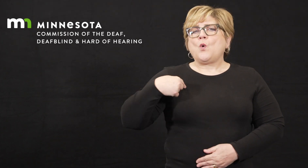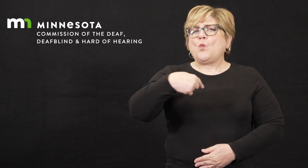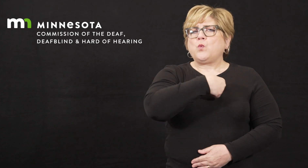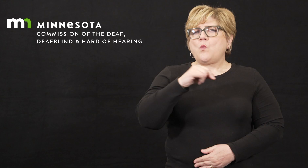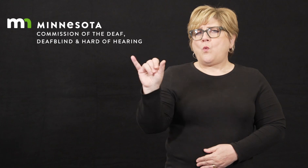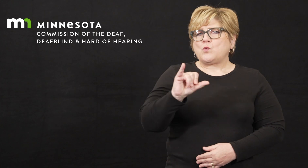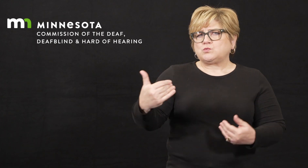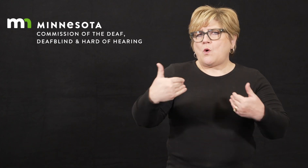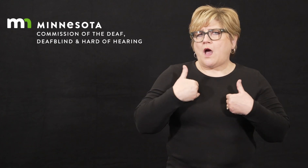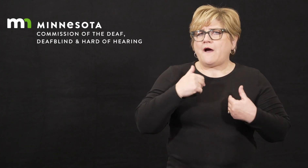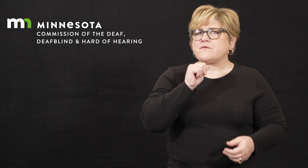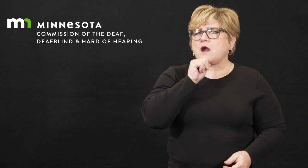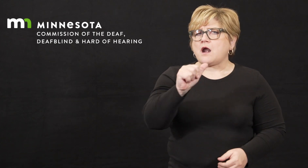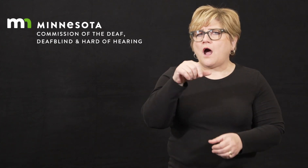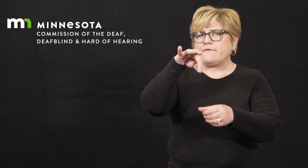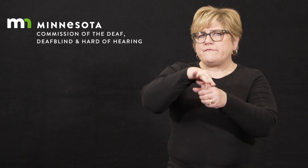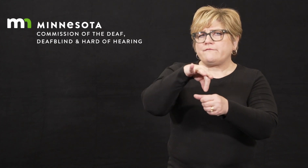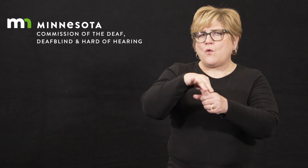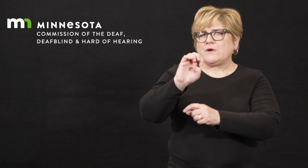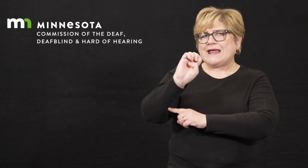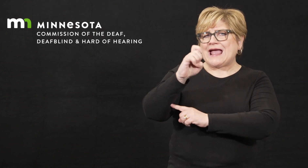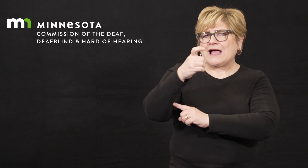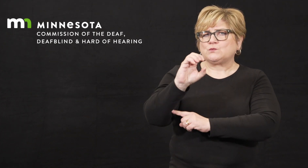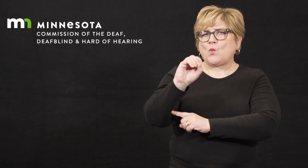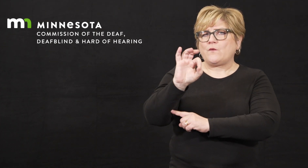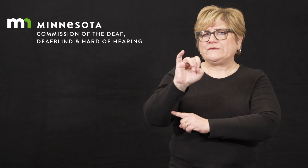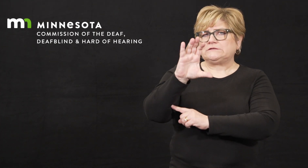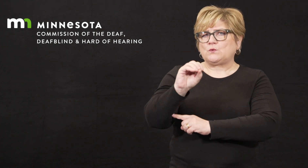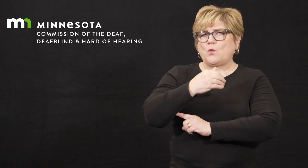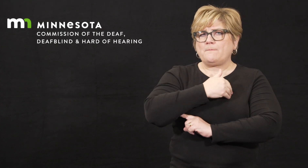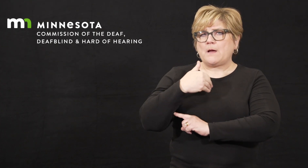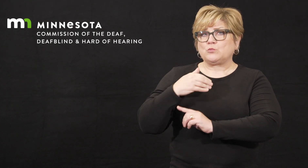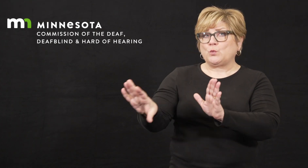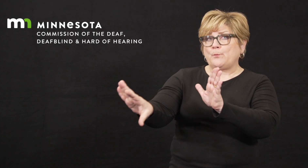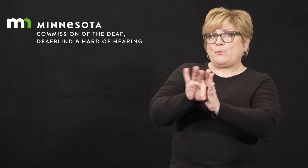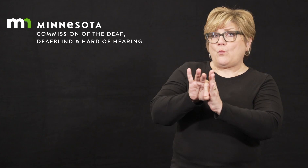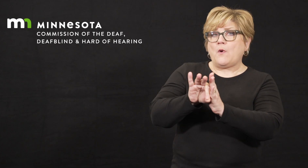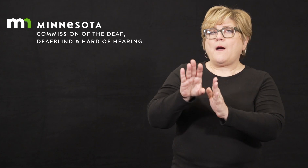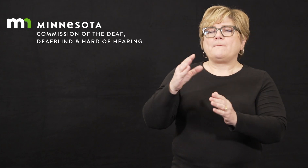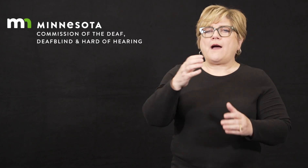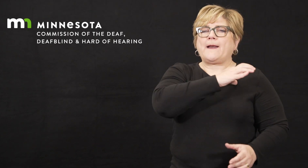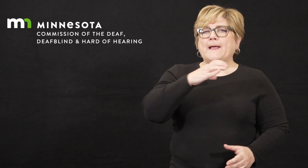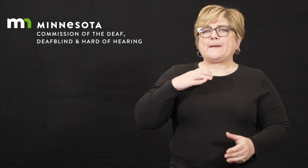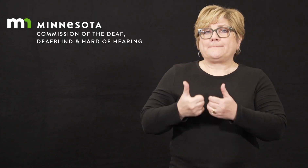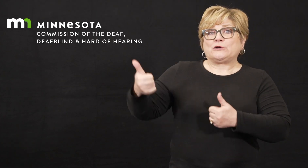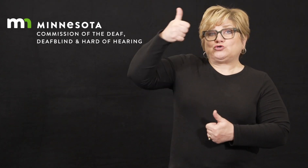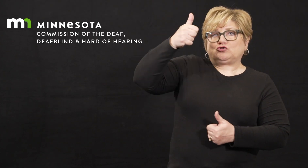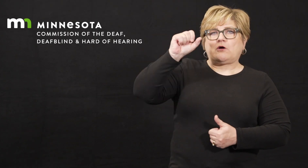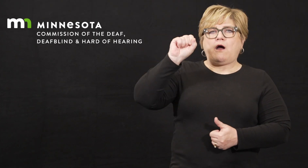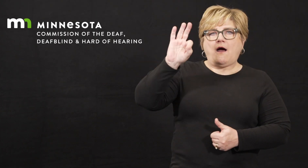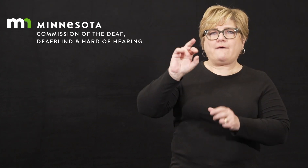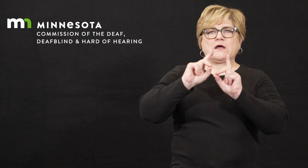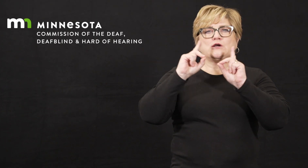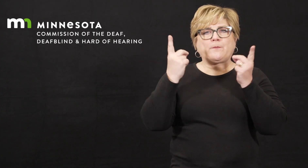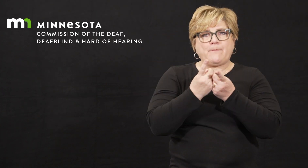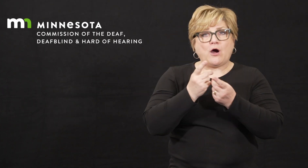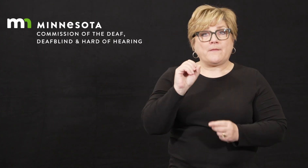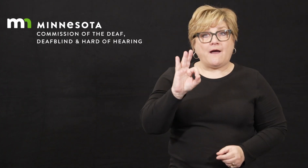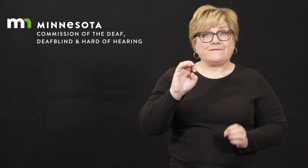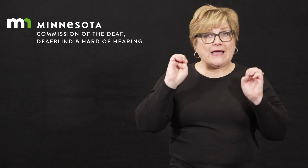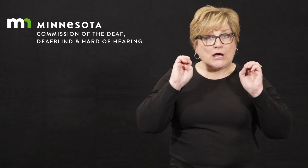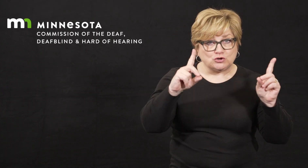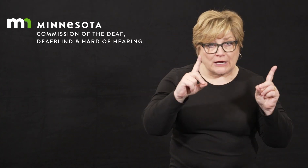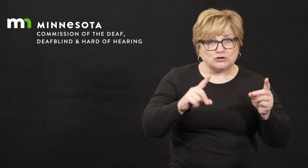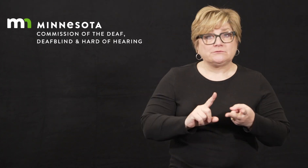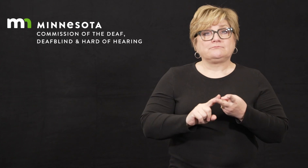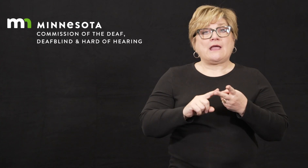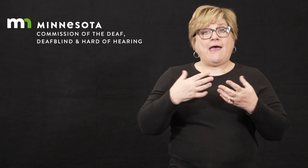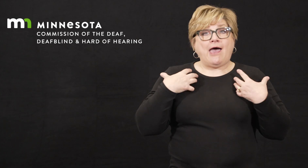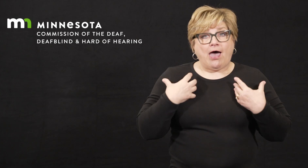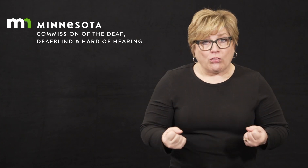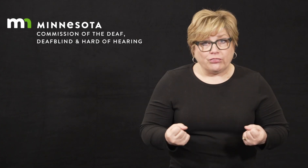We also have nonvoting ex officio members chosen by the commissioners of the Departments of Education, Health, and